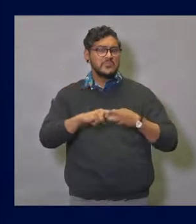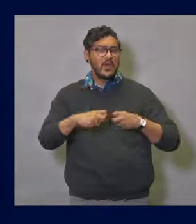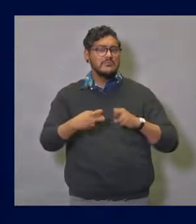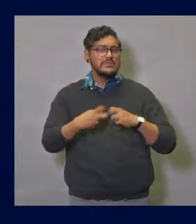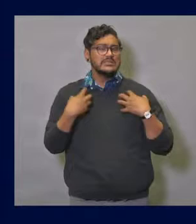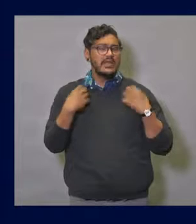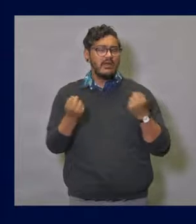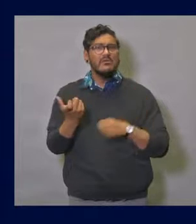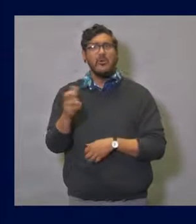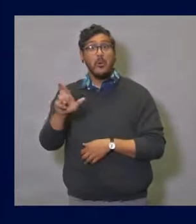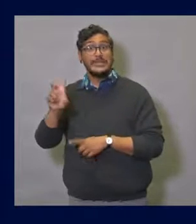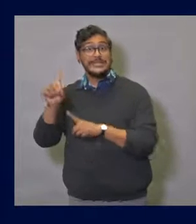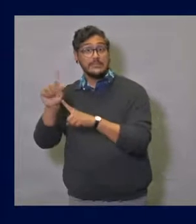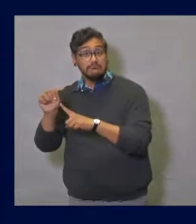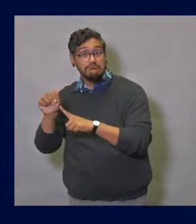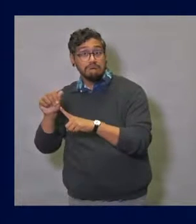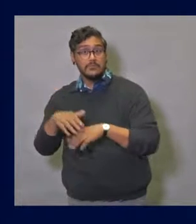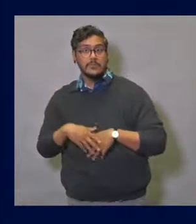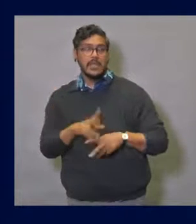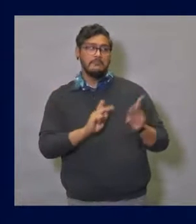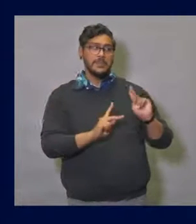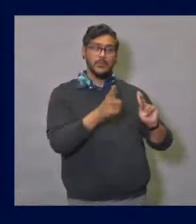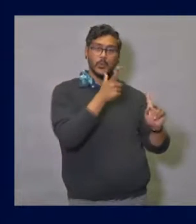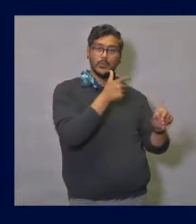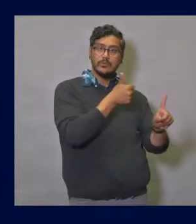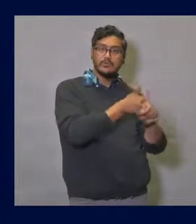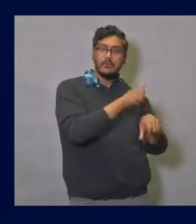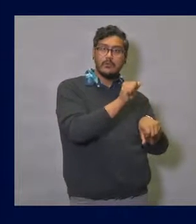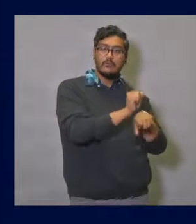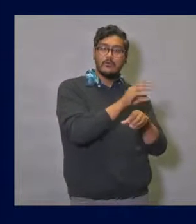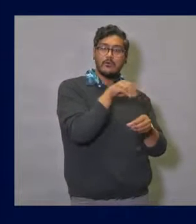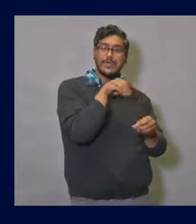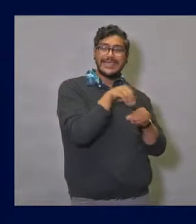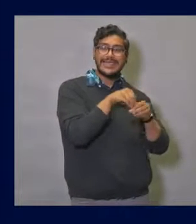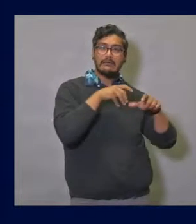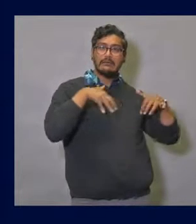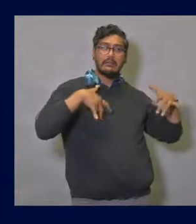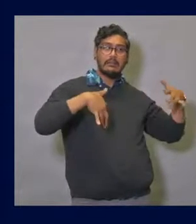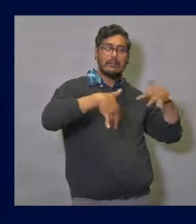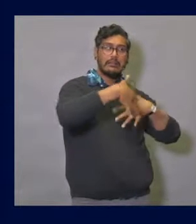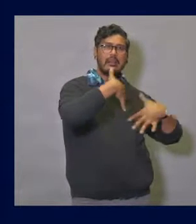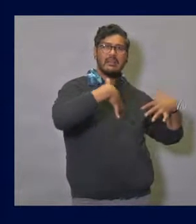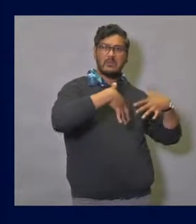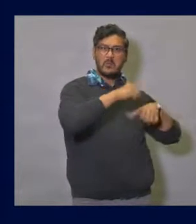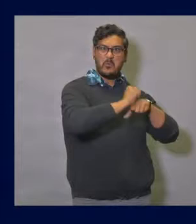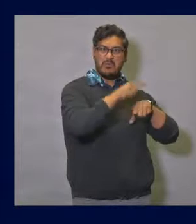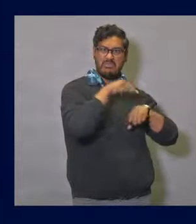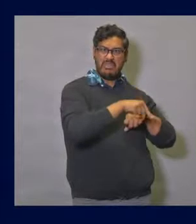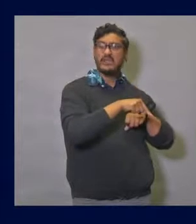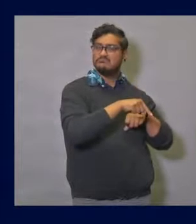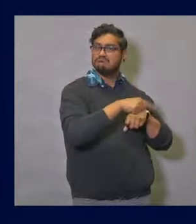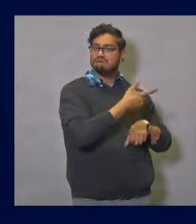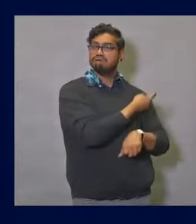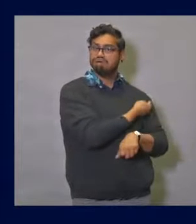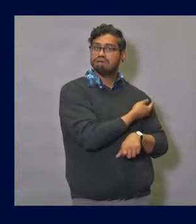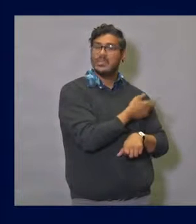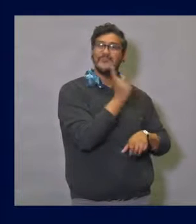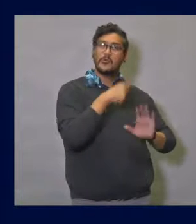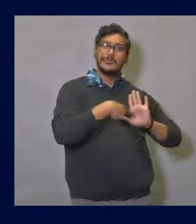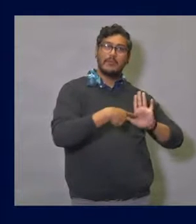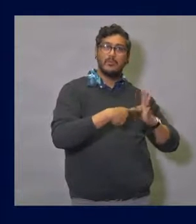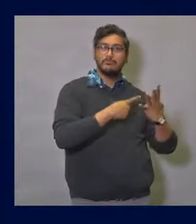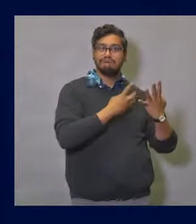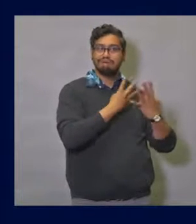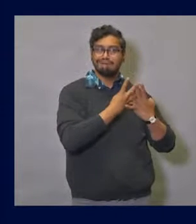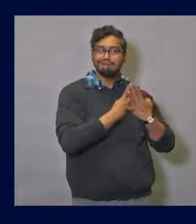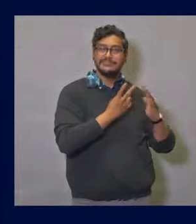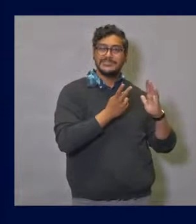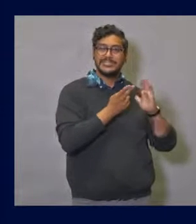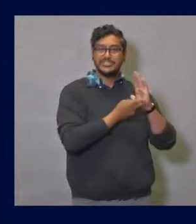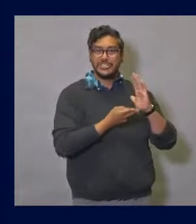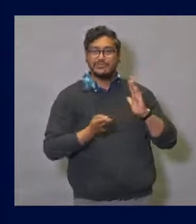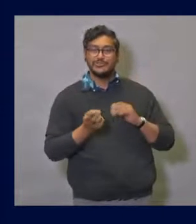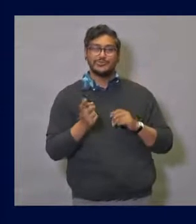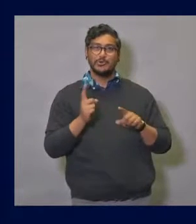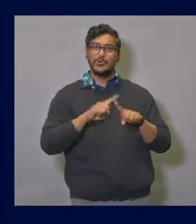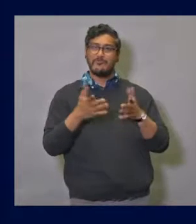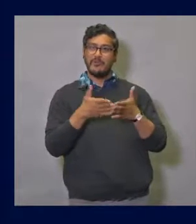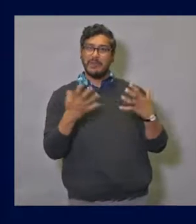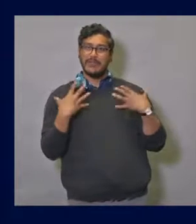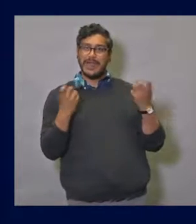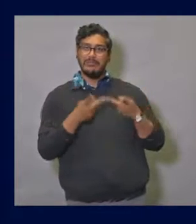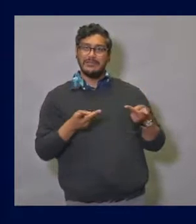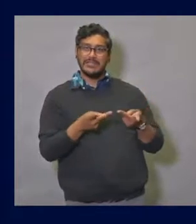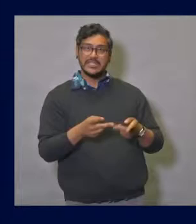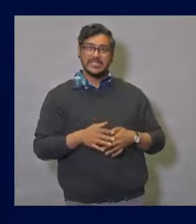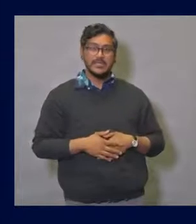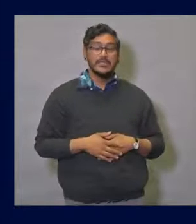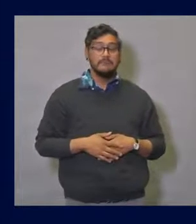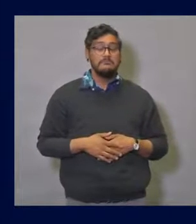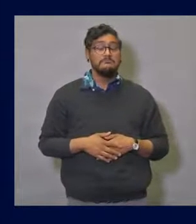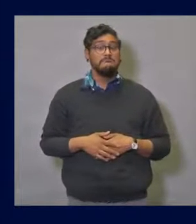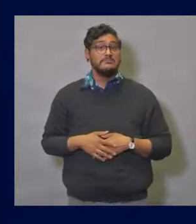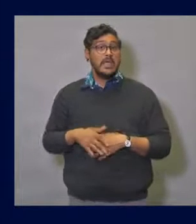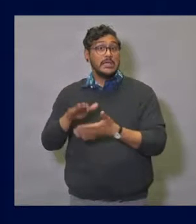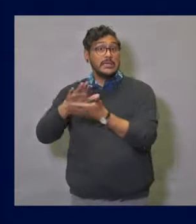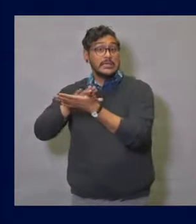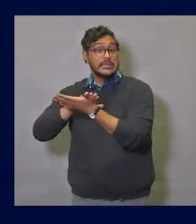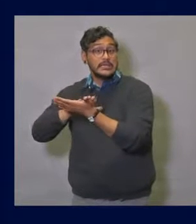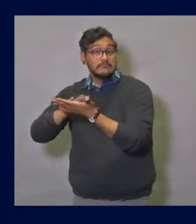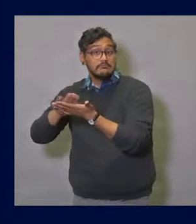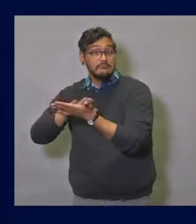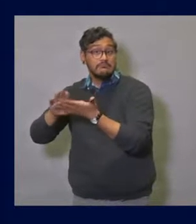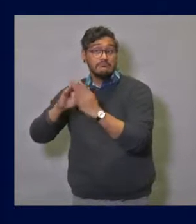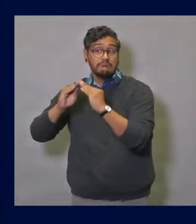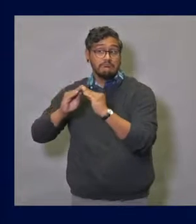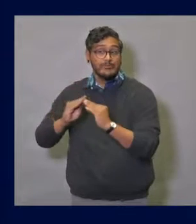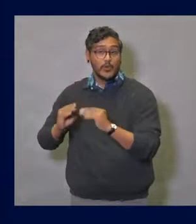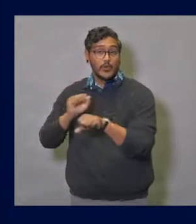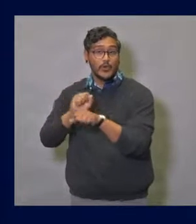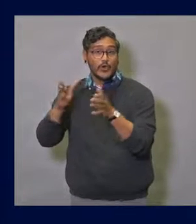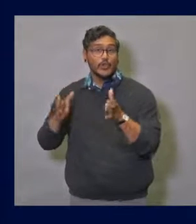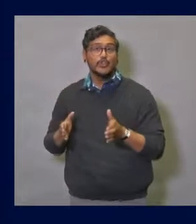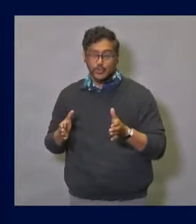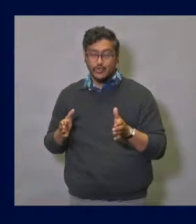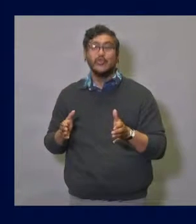EMERGENCIA